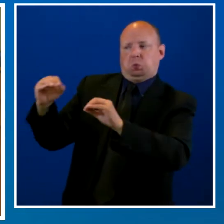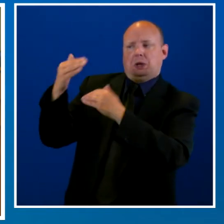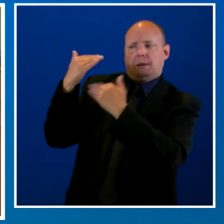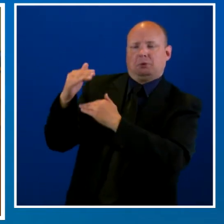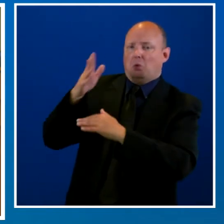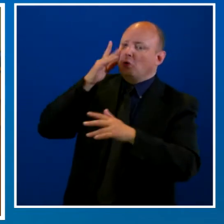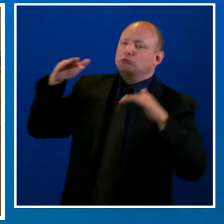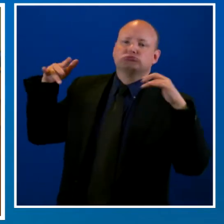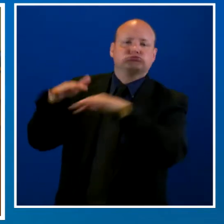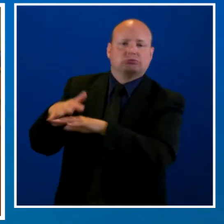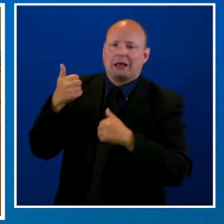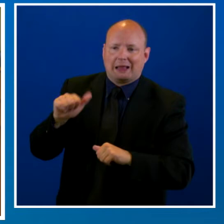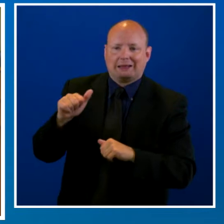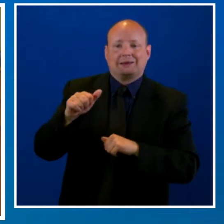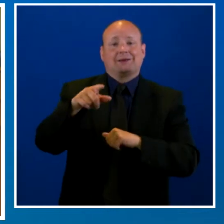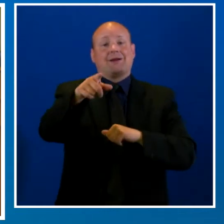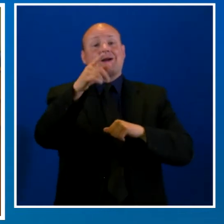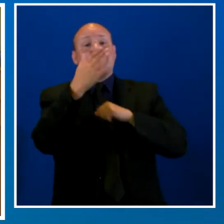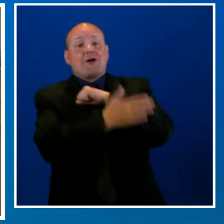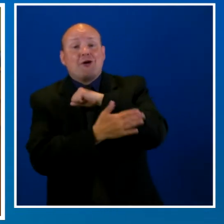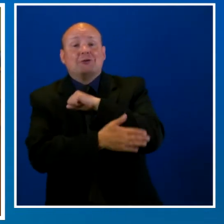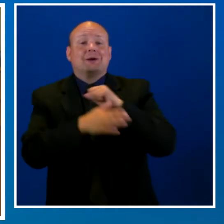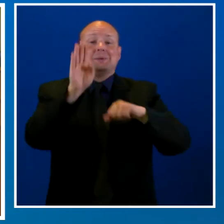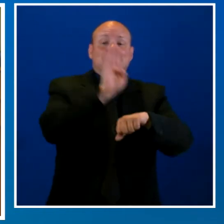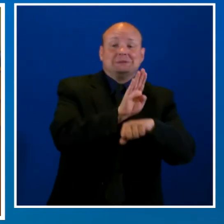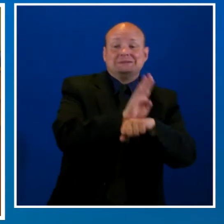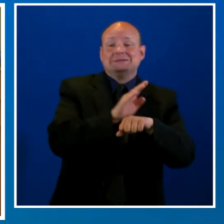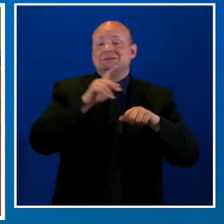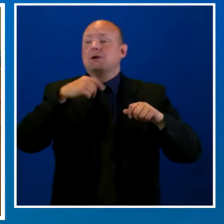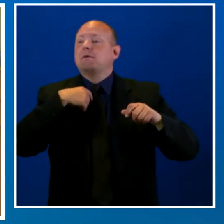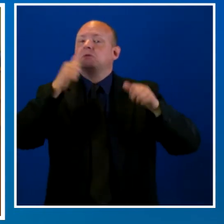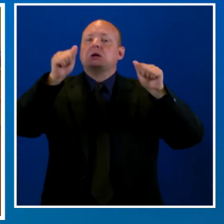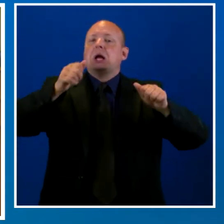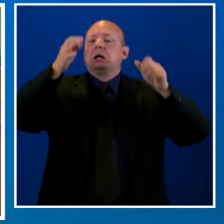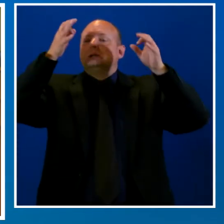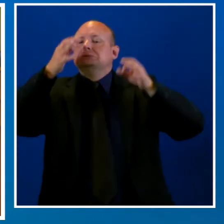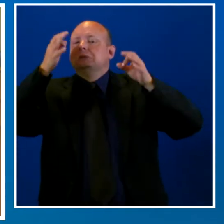businesses can still require masking, distancing and hand